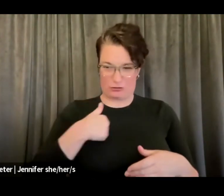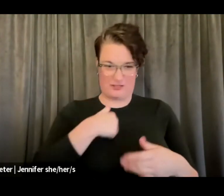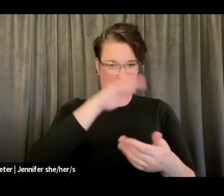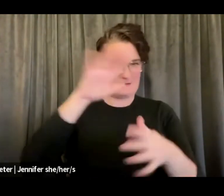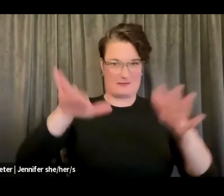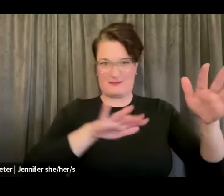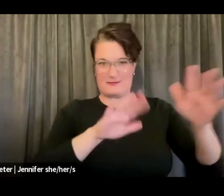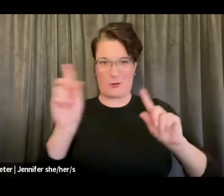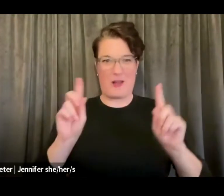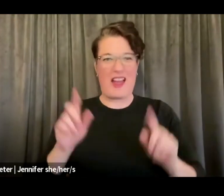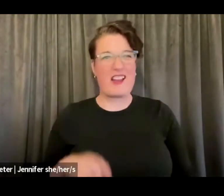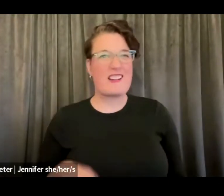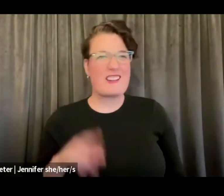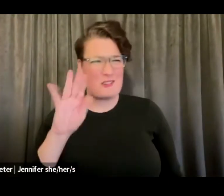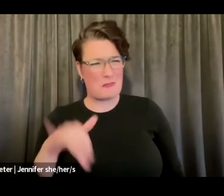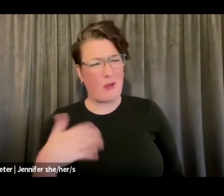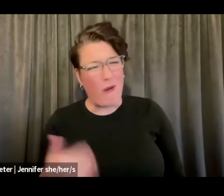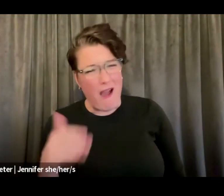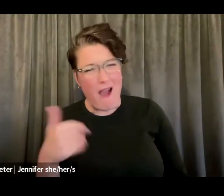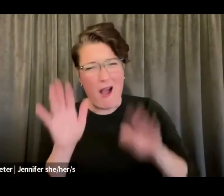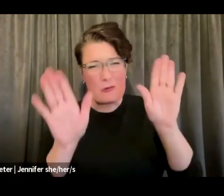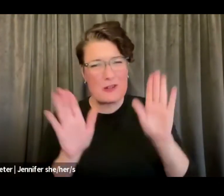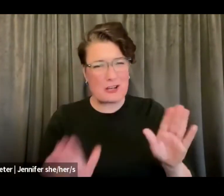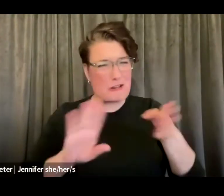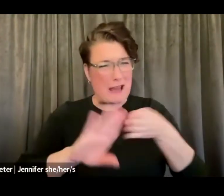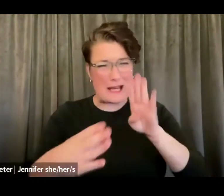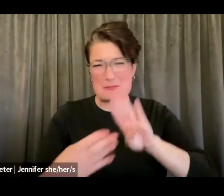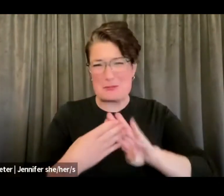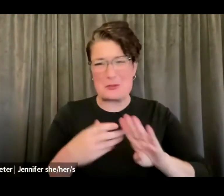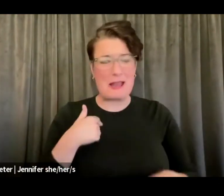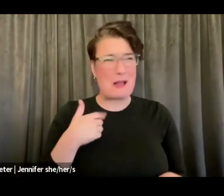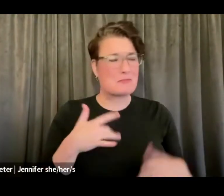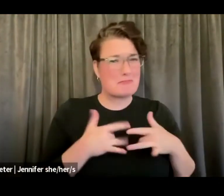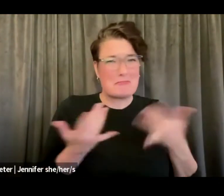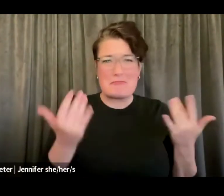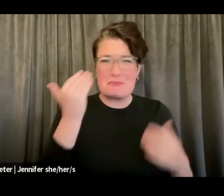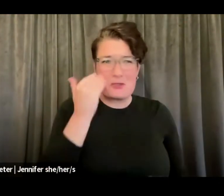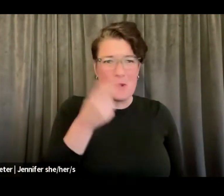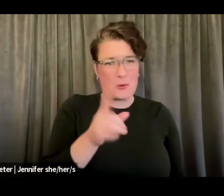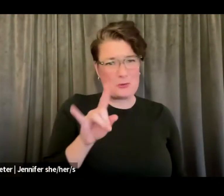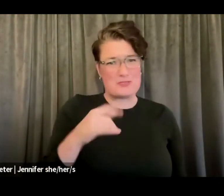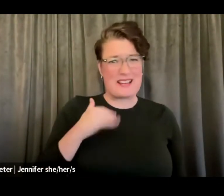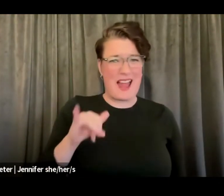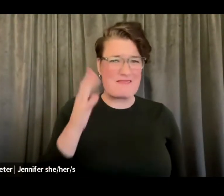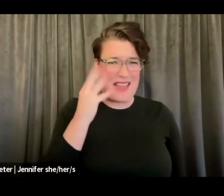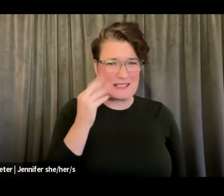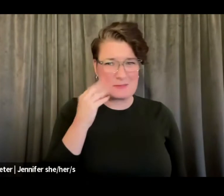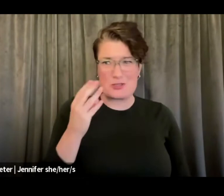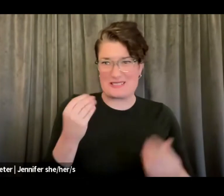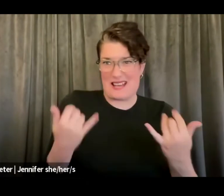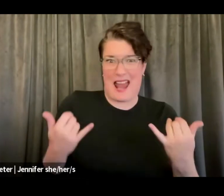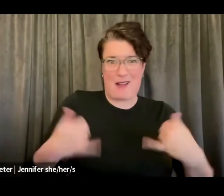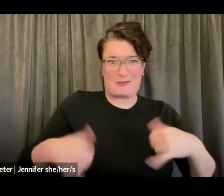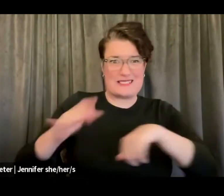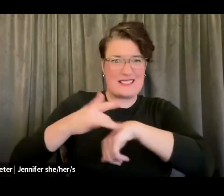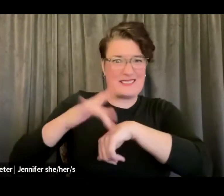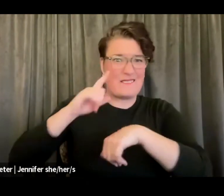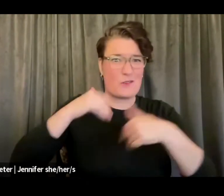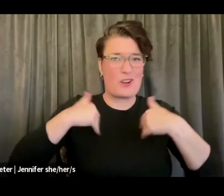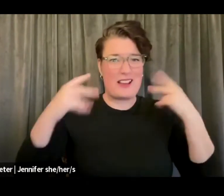I'm so grateful to know that you had that experience and that that's available to young people. That's awesome. Rebekah: Thank you